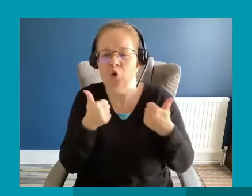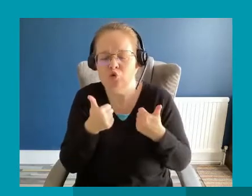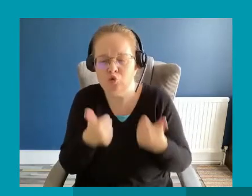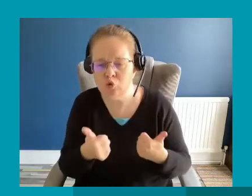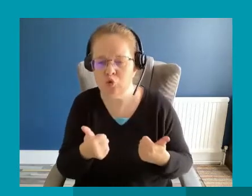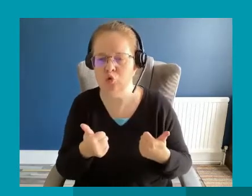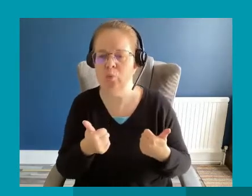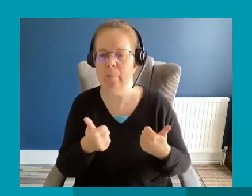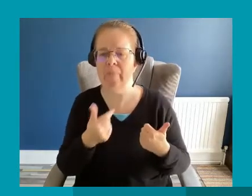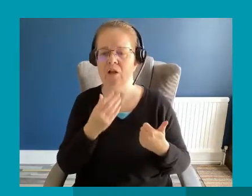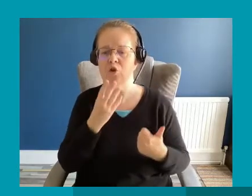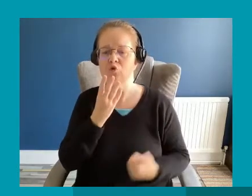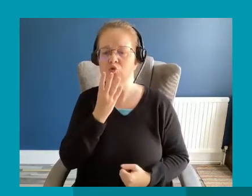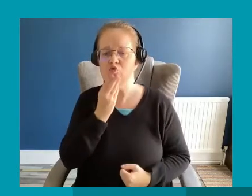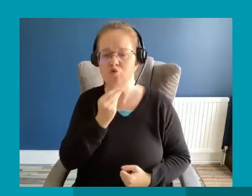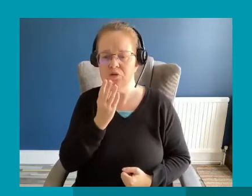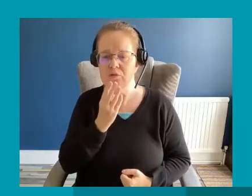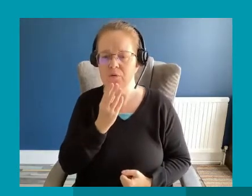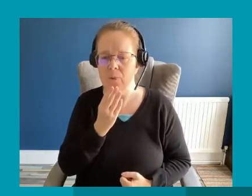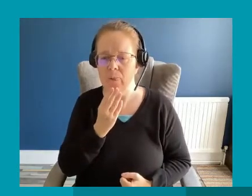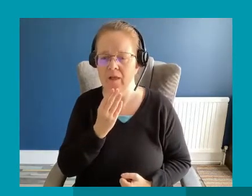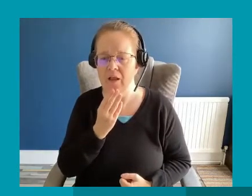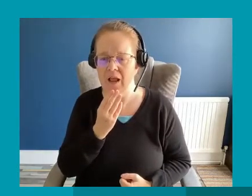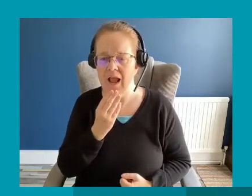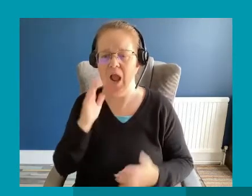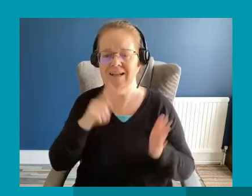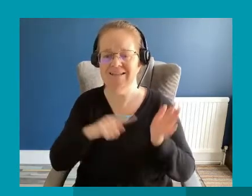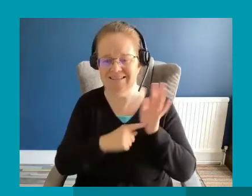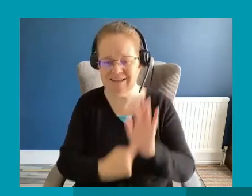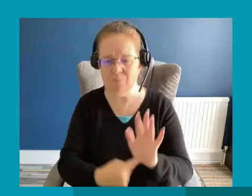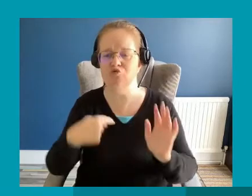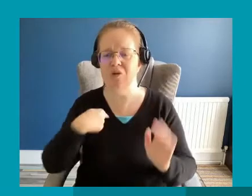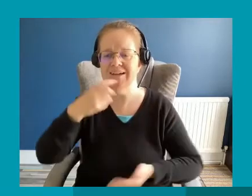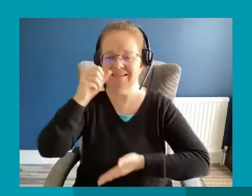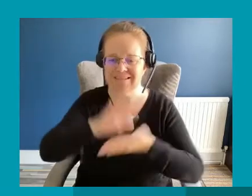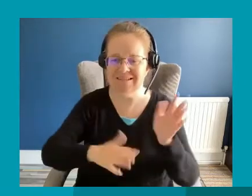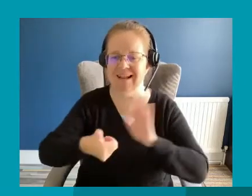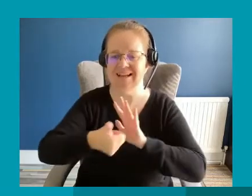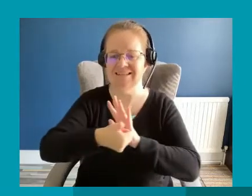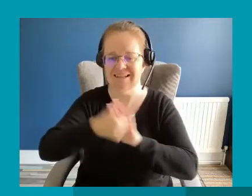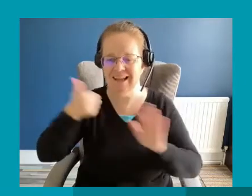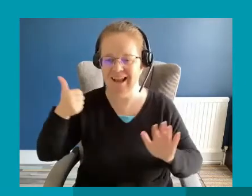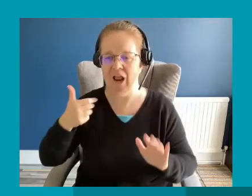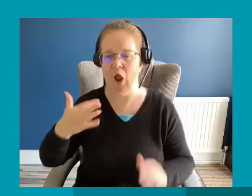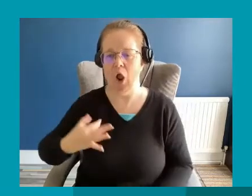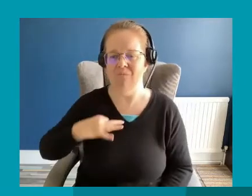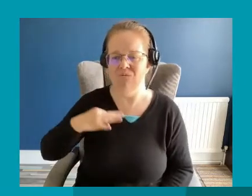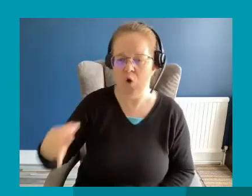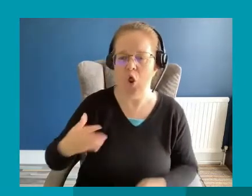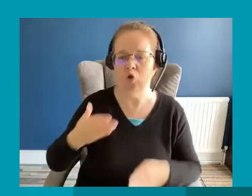Use it to good use to demonstrate the experience. And skill gained volunteering or